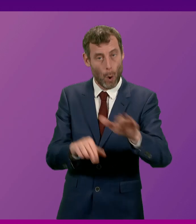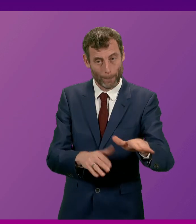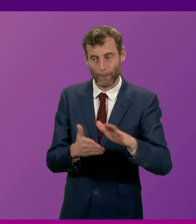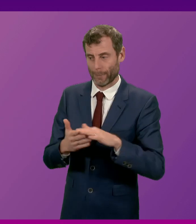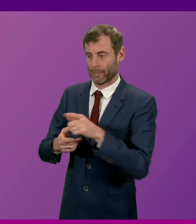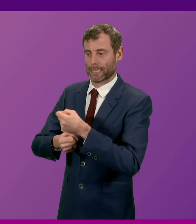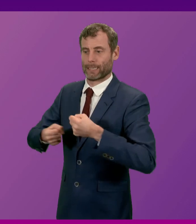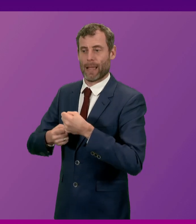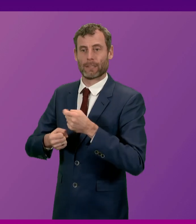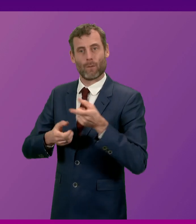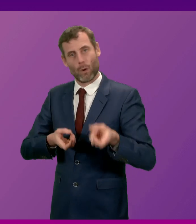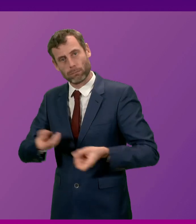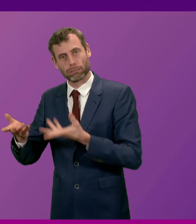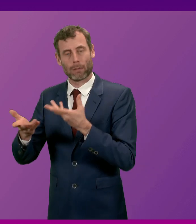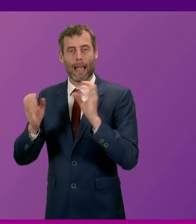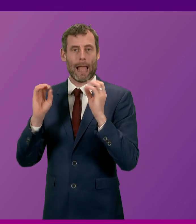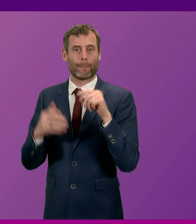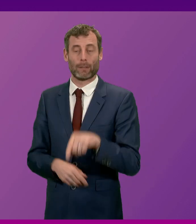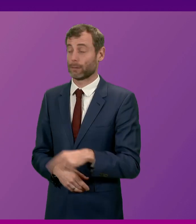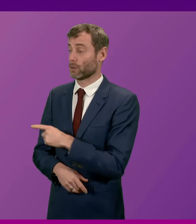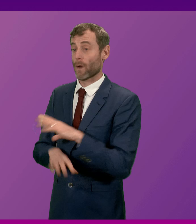That concludes First Minister’s question time.